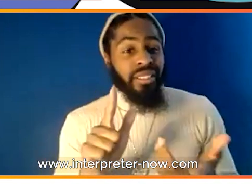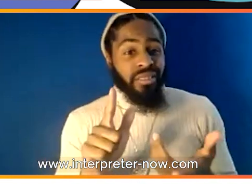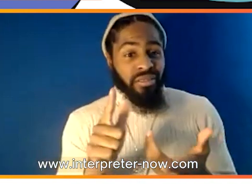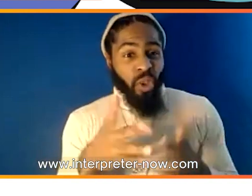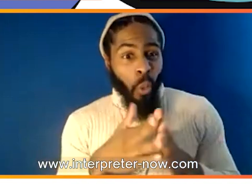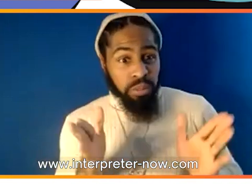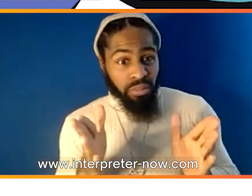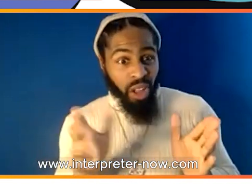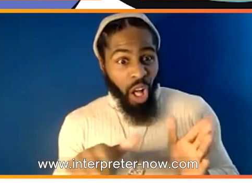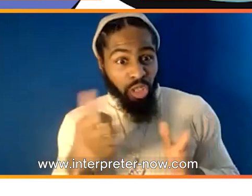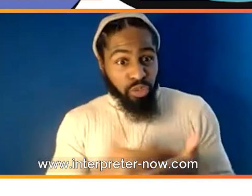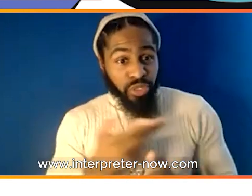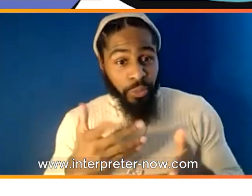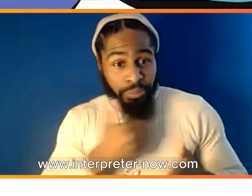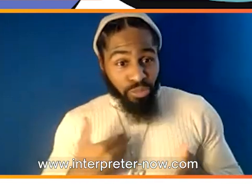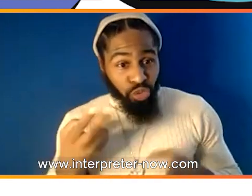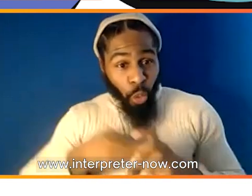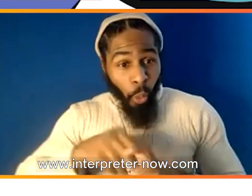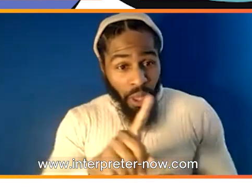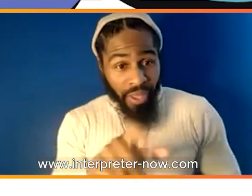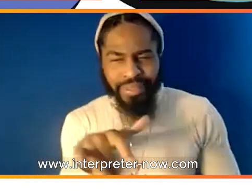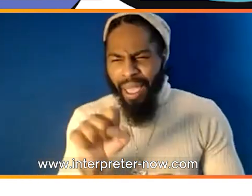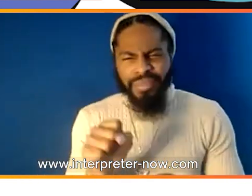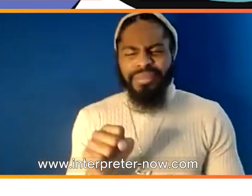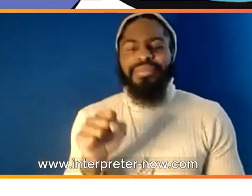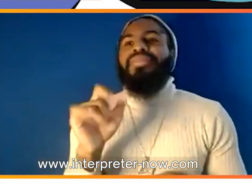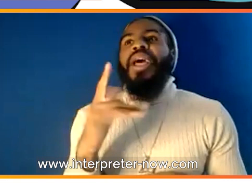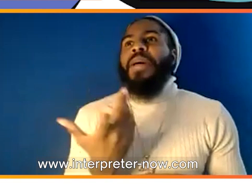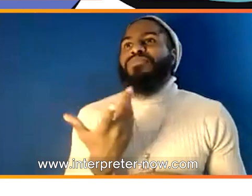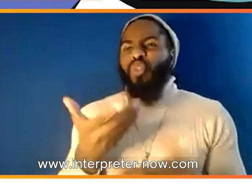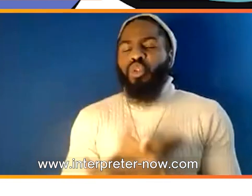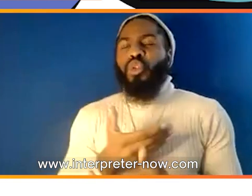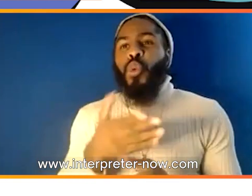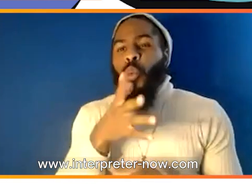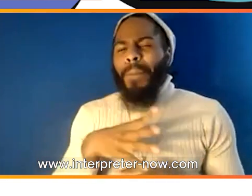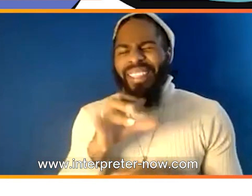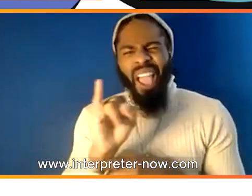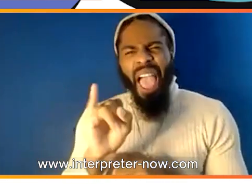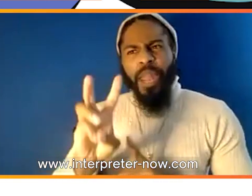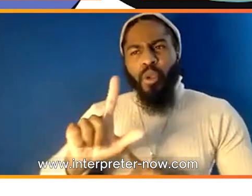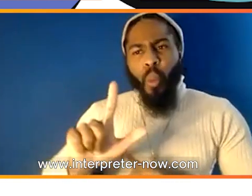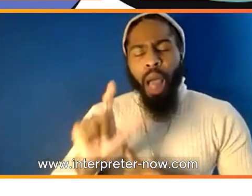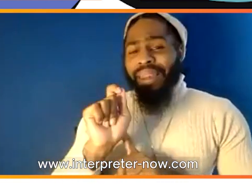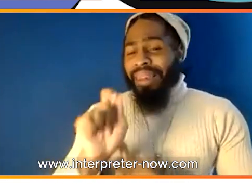it open to new members? Can people learn more about that? Yeah, absolutely. Integrating Women Leaders, I believe It's IWL.org. I'll clarify